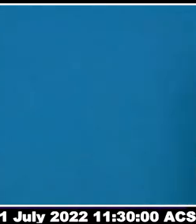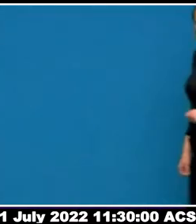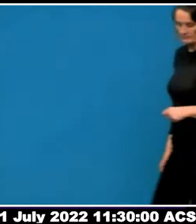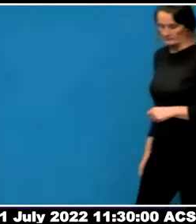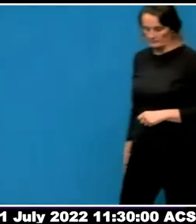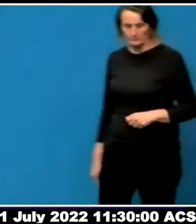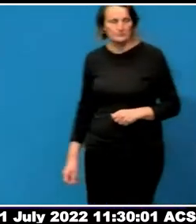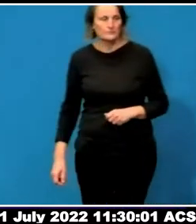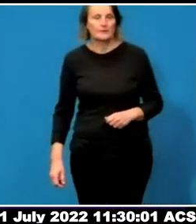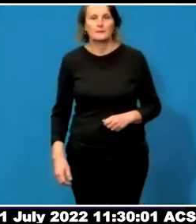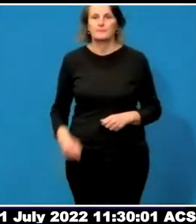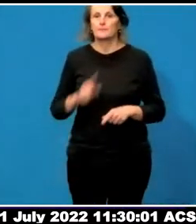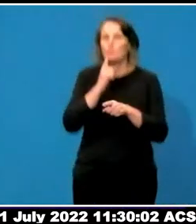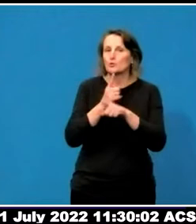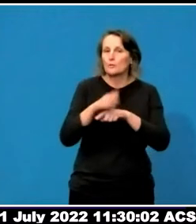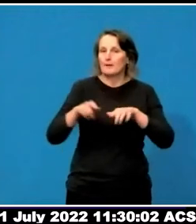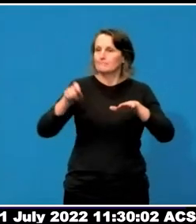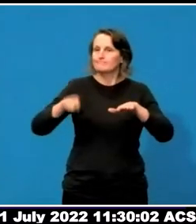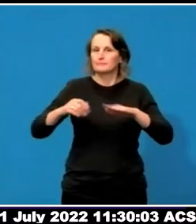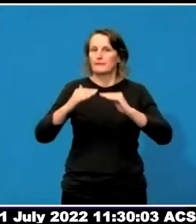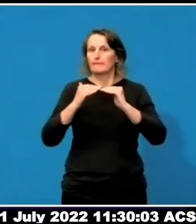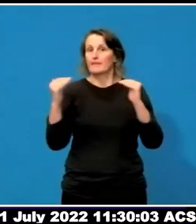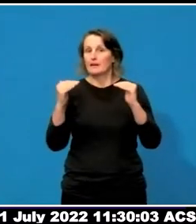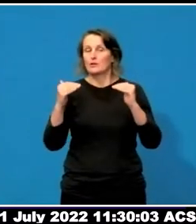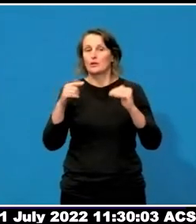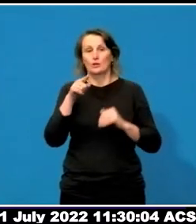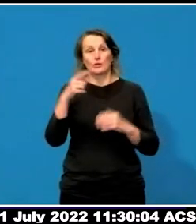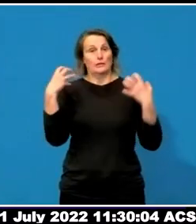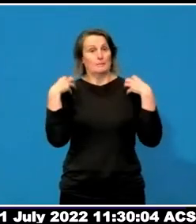Commissioners, you are committed to ensuring this hearing is conducted fairly and that all